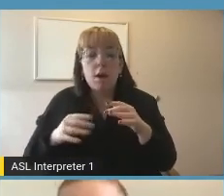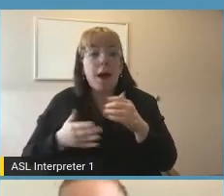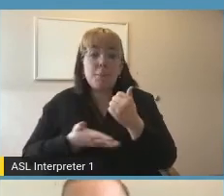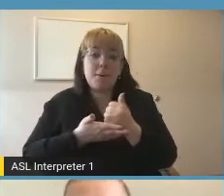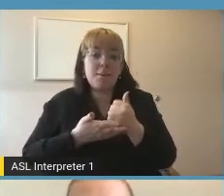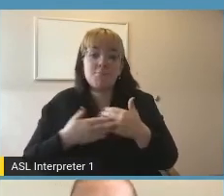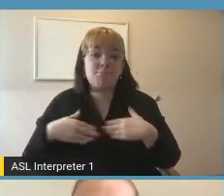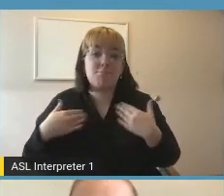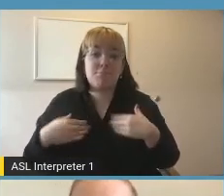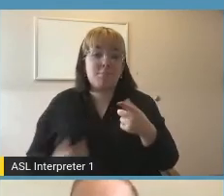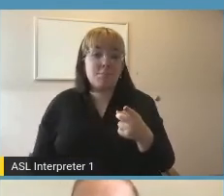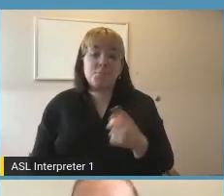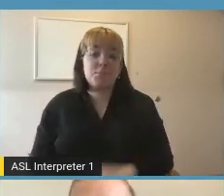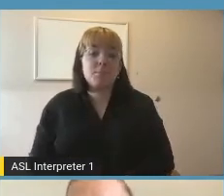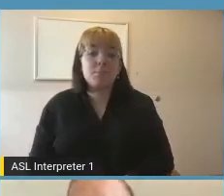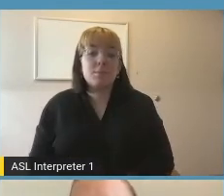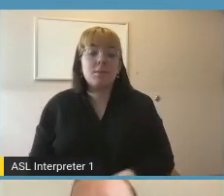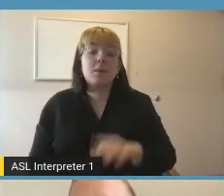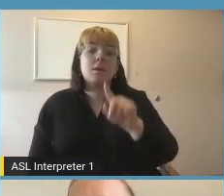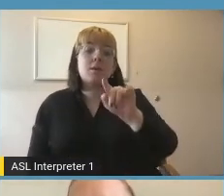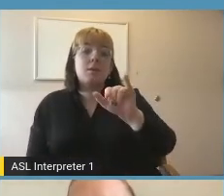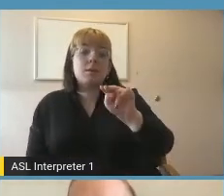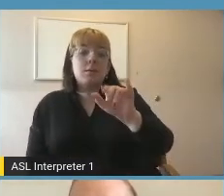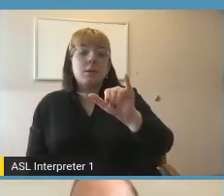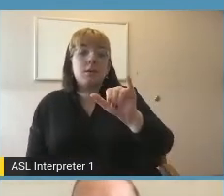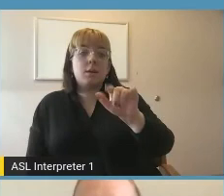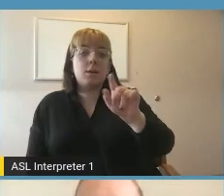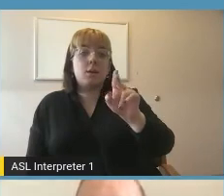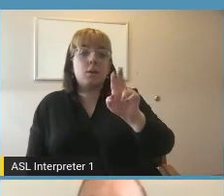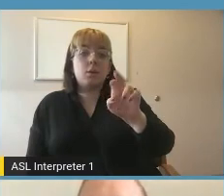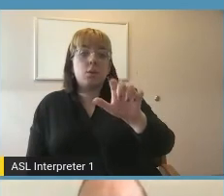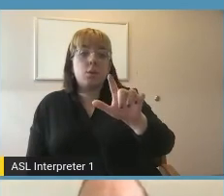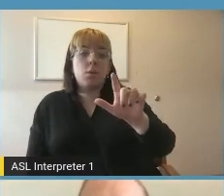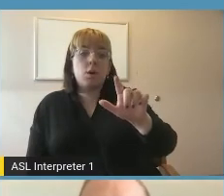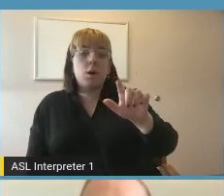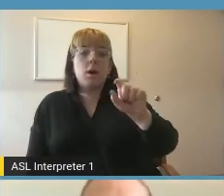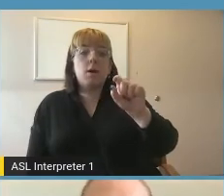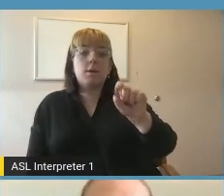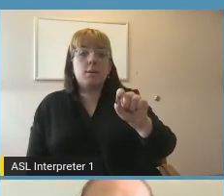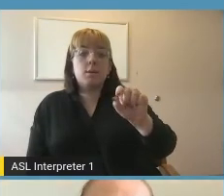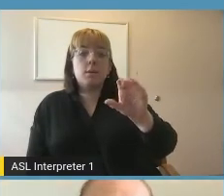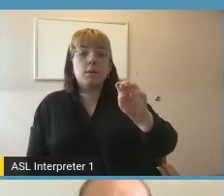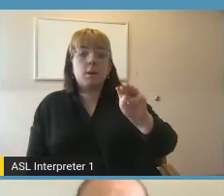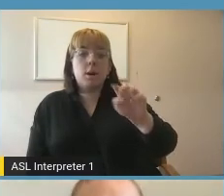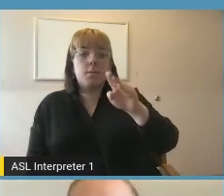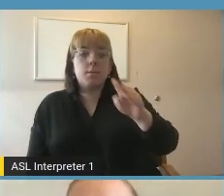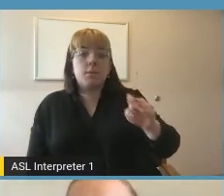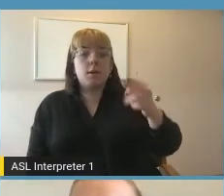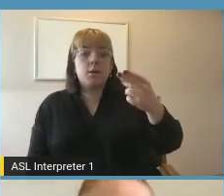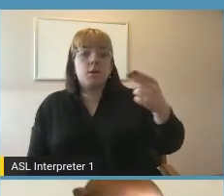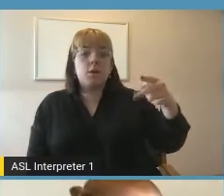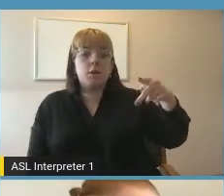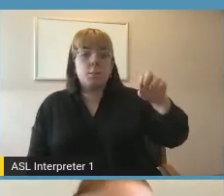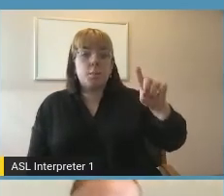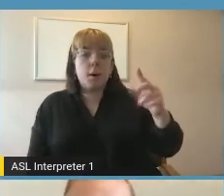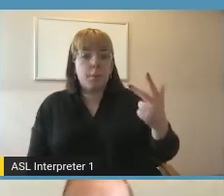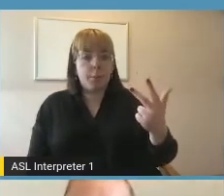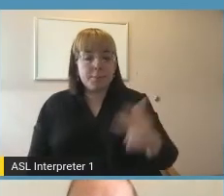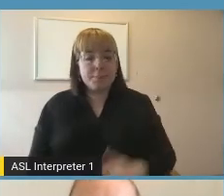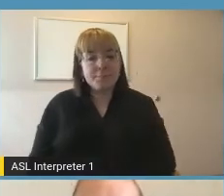the slides by going to TinyURL.com/hhpod and that is my webinar. I will turn it back over